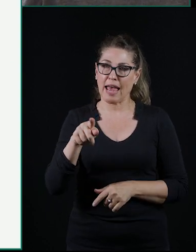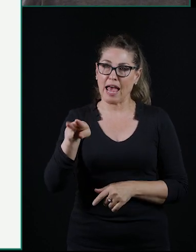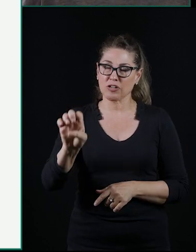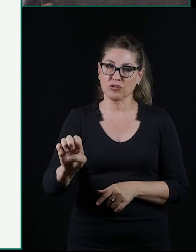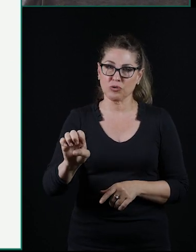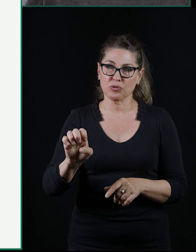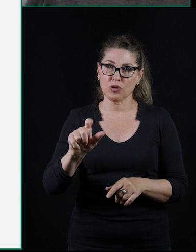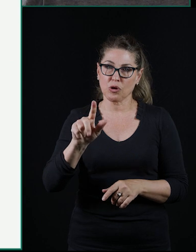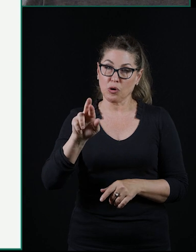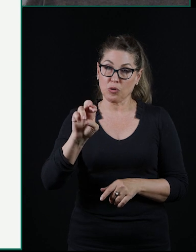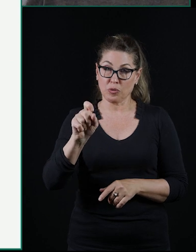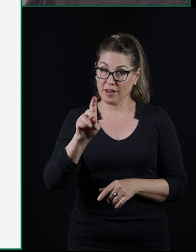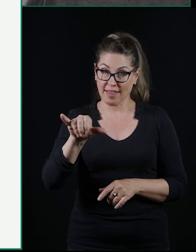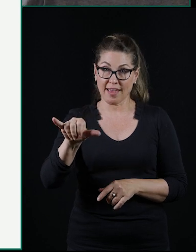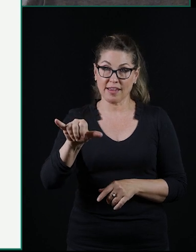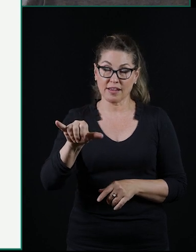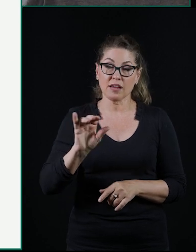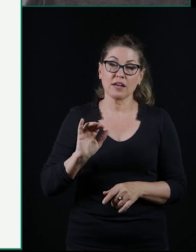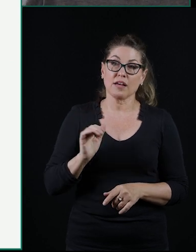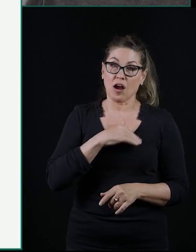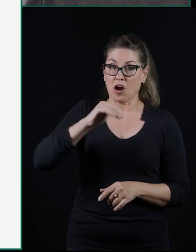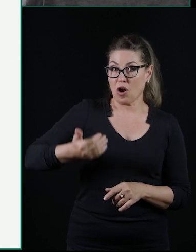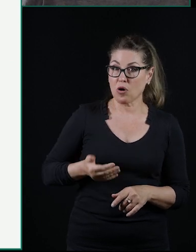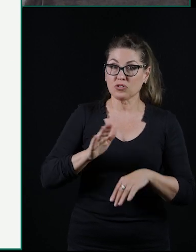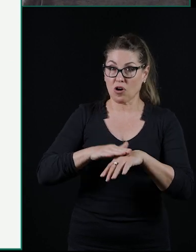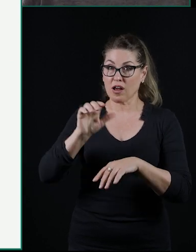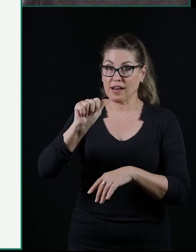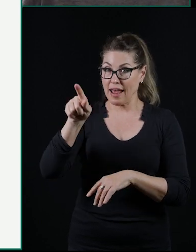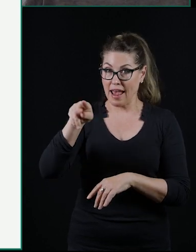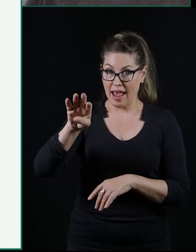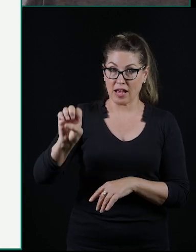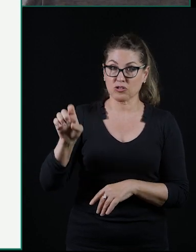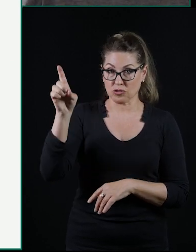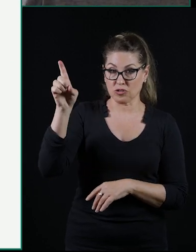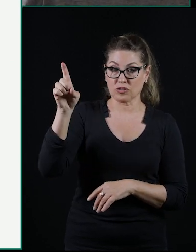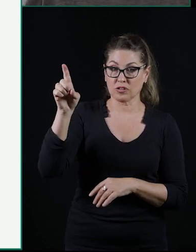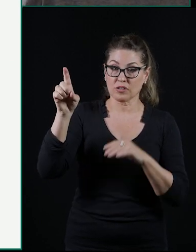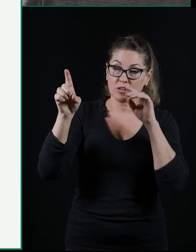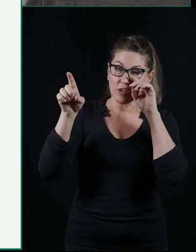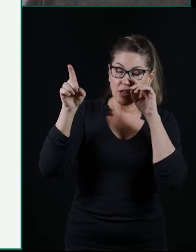So our networks are hosted on Azure, which takes care of getting user connected